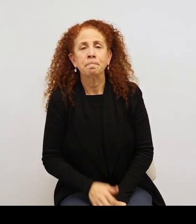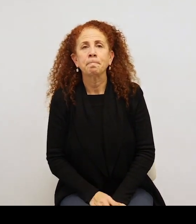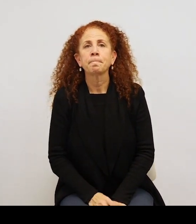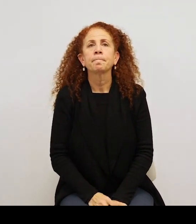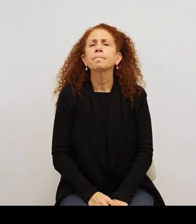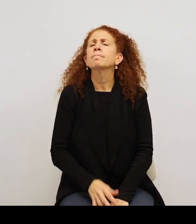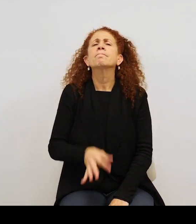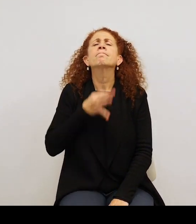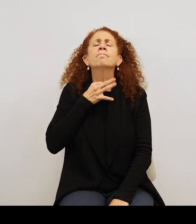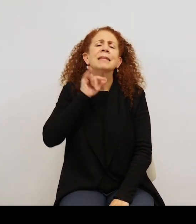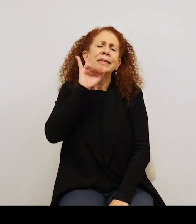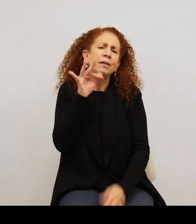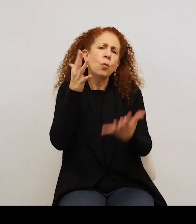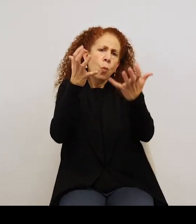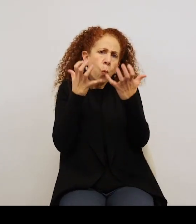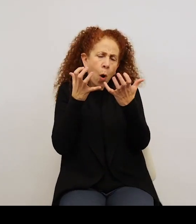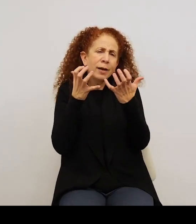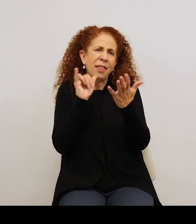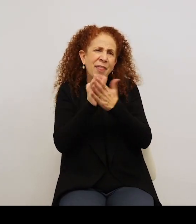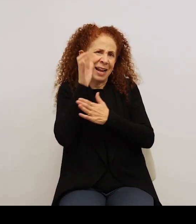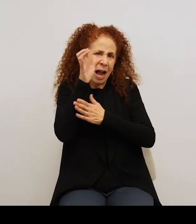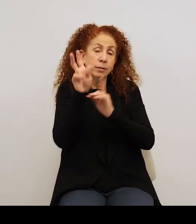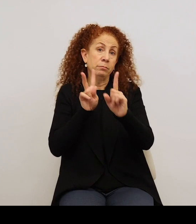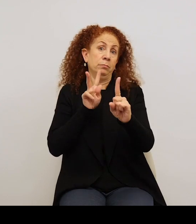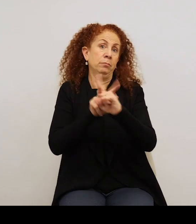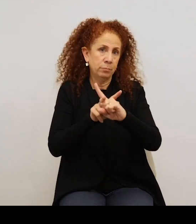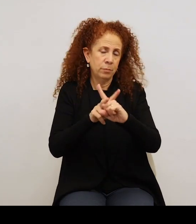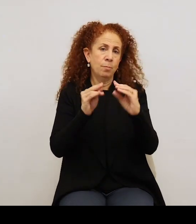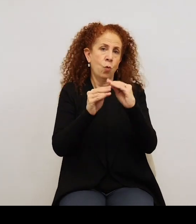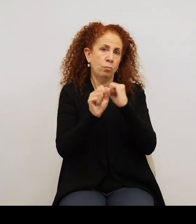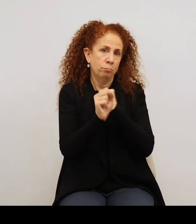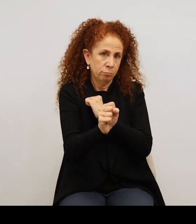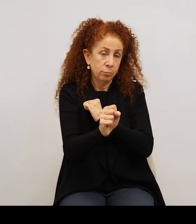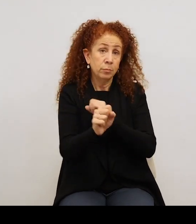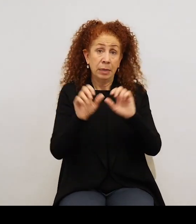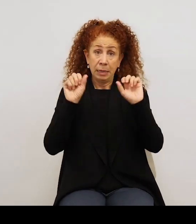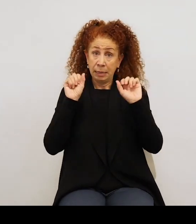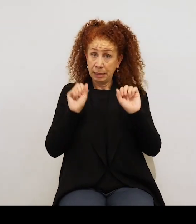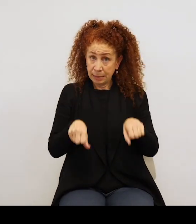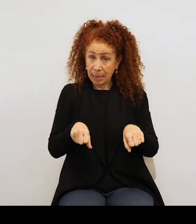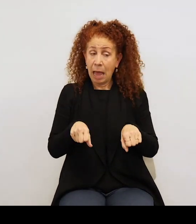But what if we wanted to extend this notion even further? Can we feel a kinship with fish?